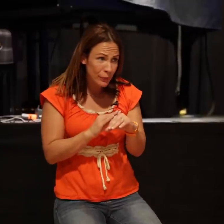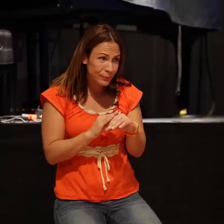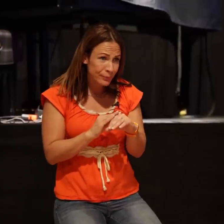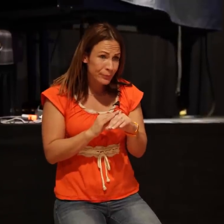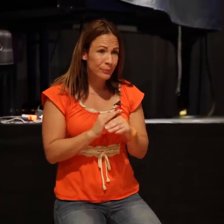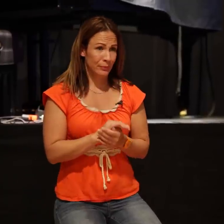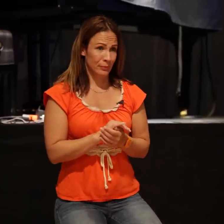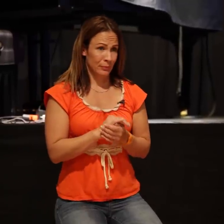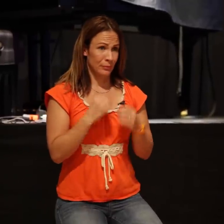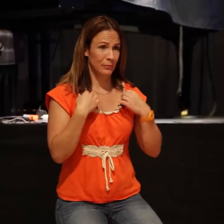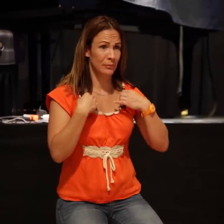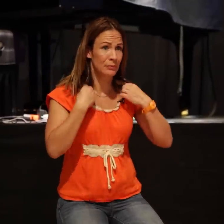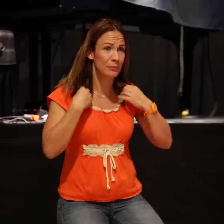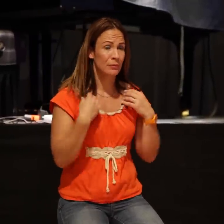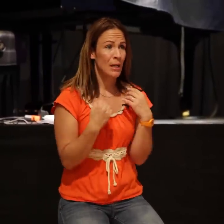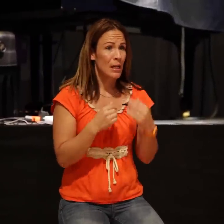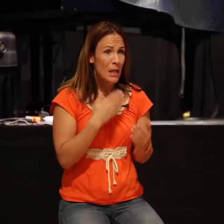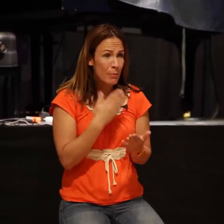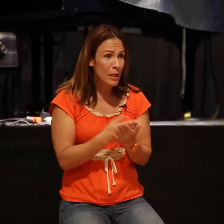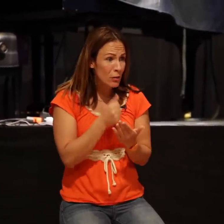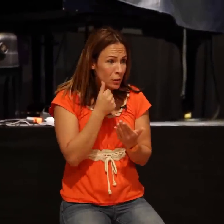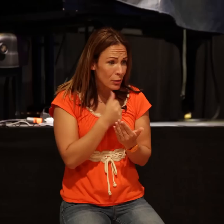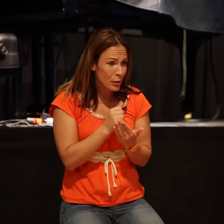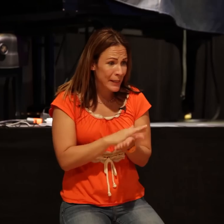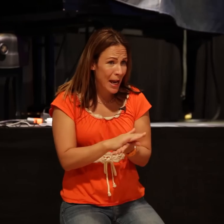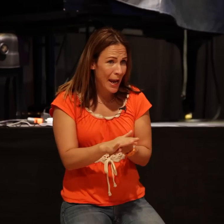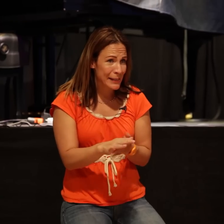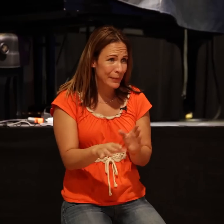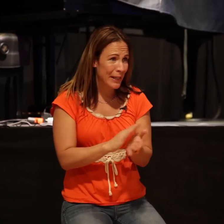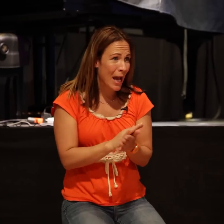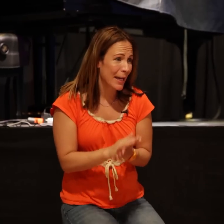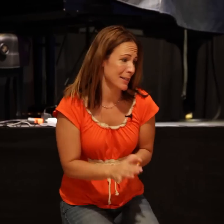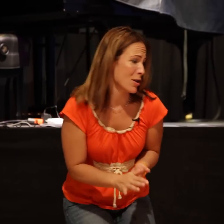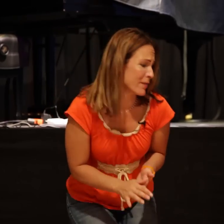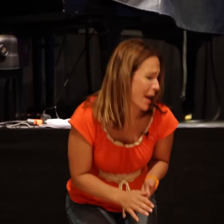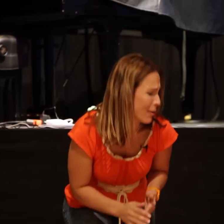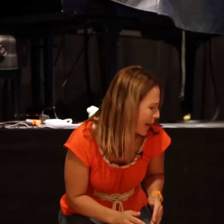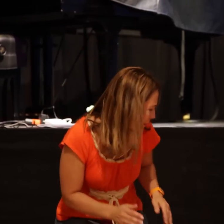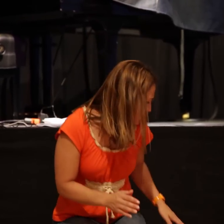So you have to be, you know, a good girl. Yeah. Be a GOOD GIRL. Be NICE and be KIND and all of that.